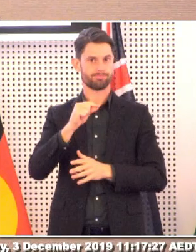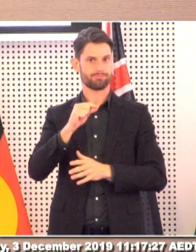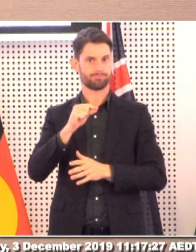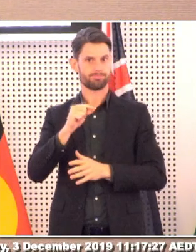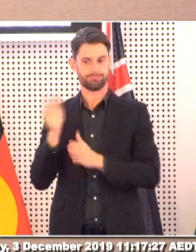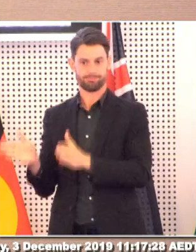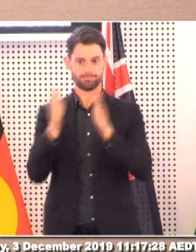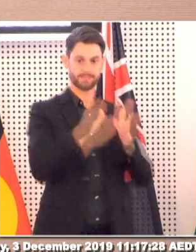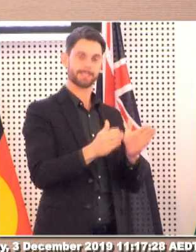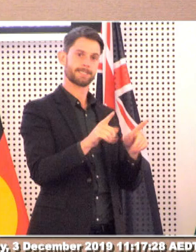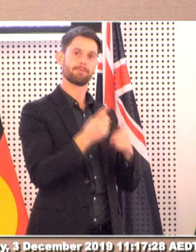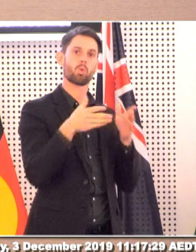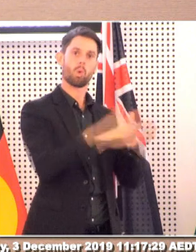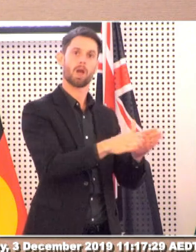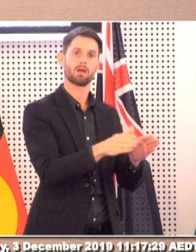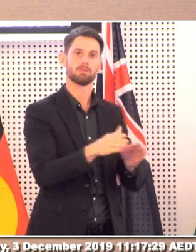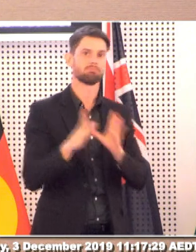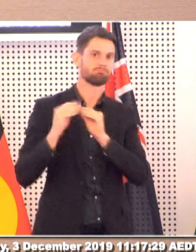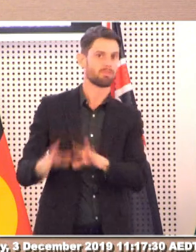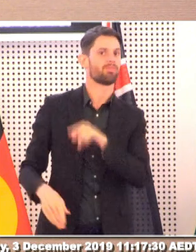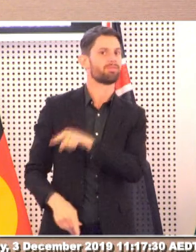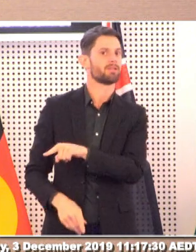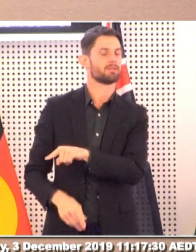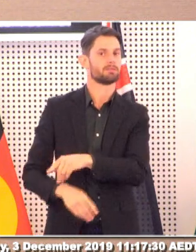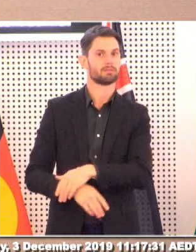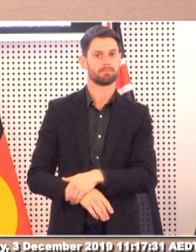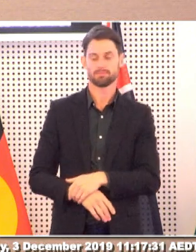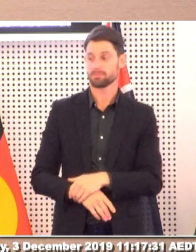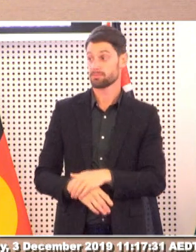I think that’s a very difficult question. That’s why I asked it.